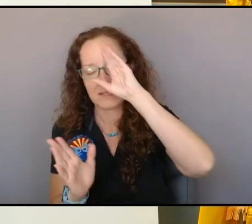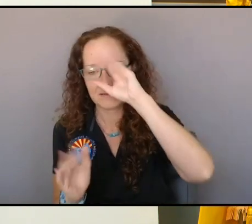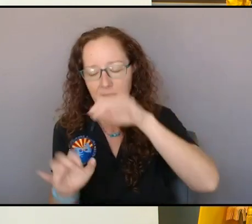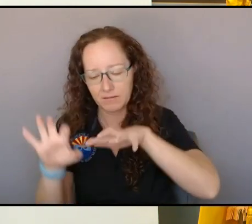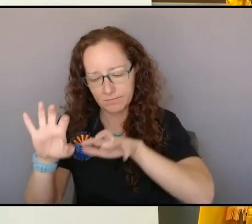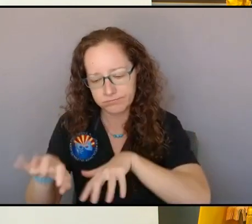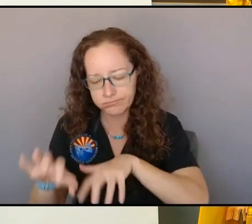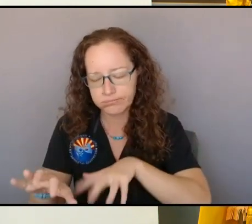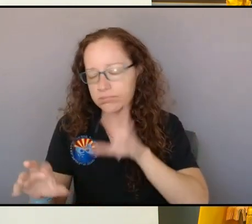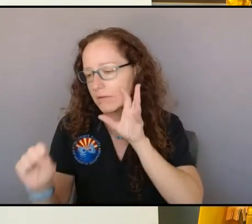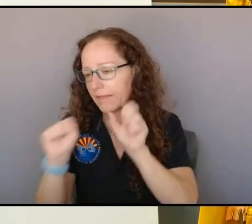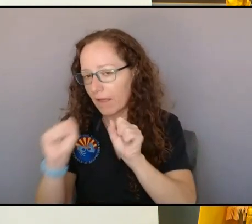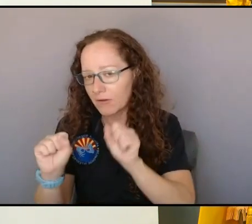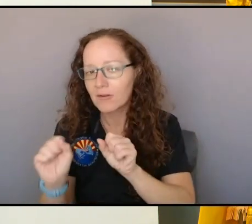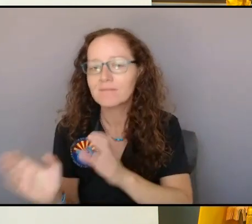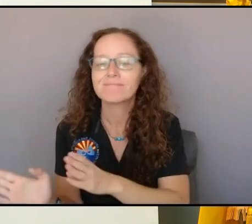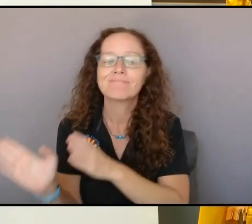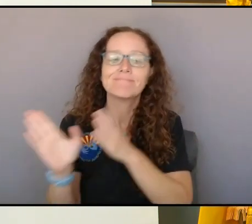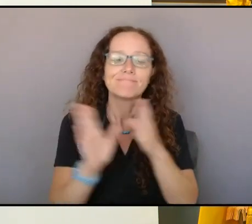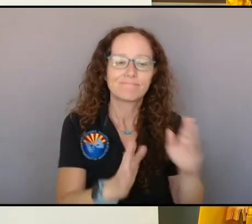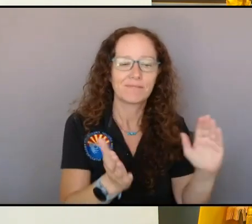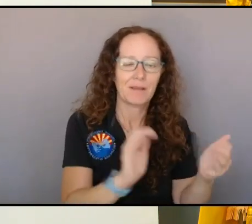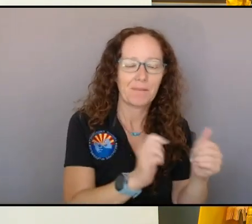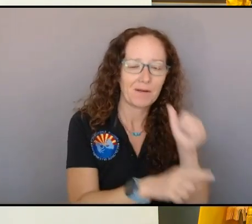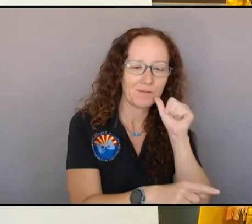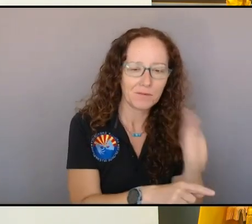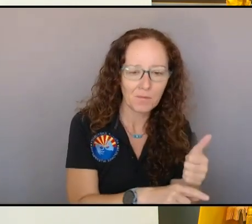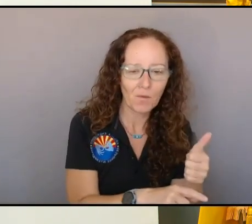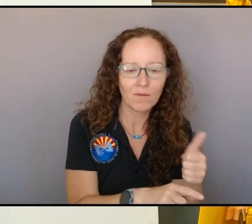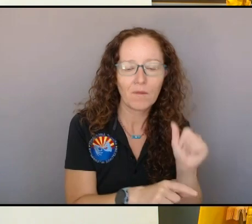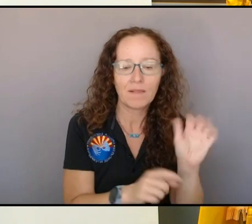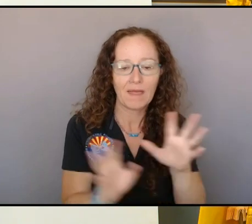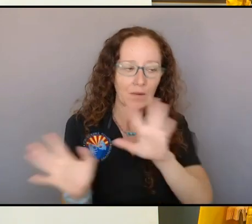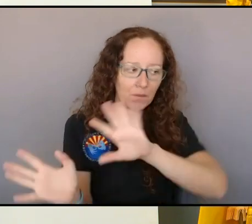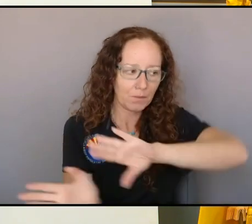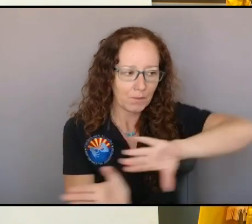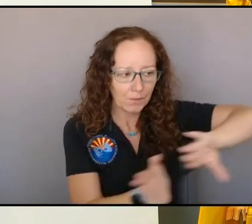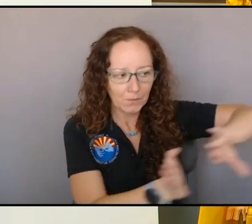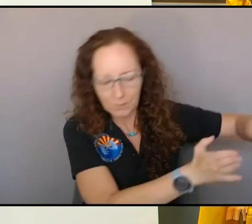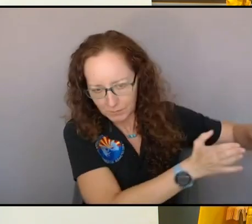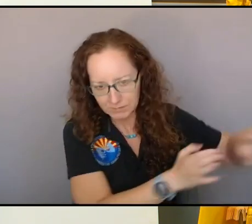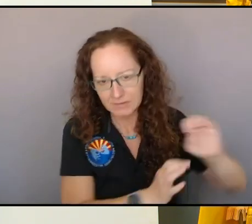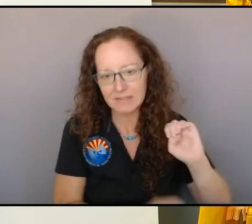tomorrow where I said we're going to start pushing that moisture back off to the east. And as we do that, we're back in